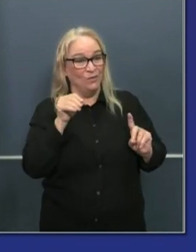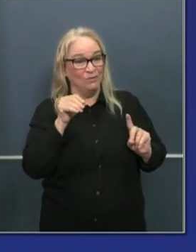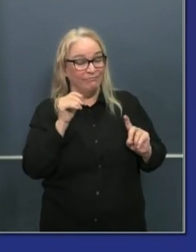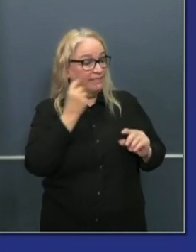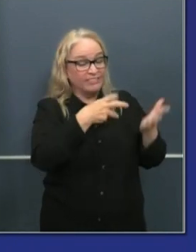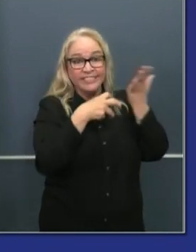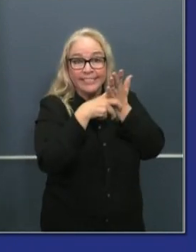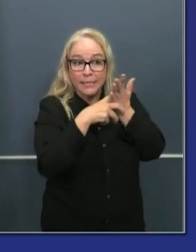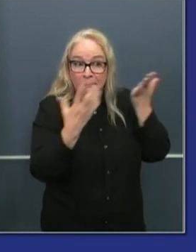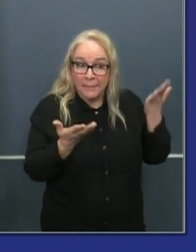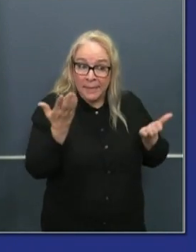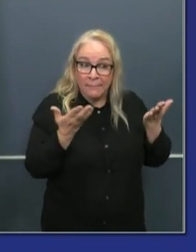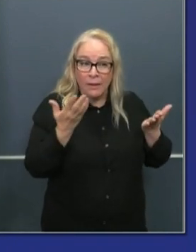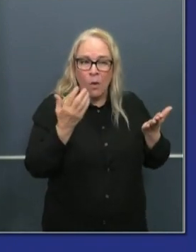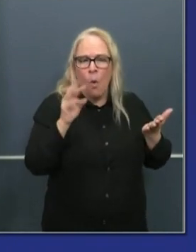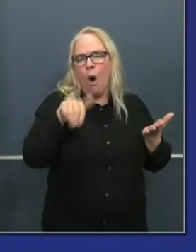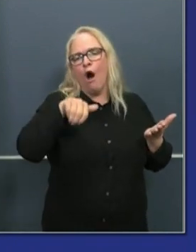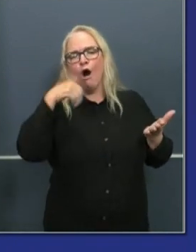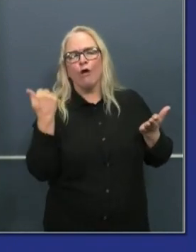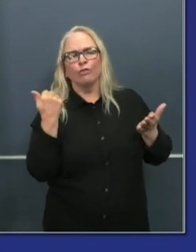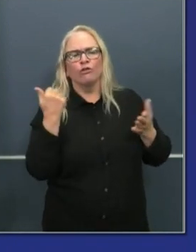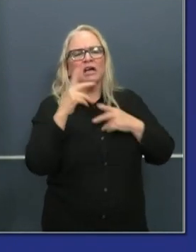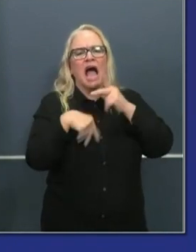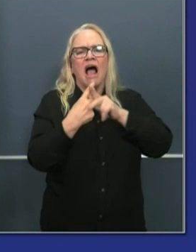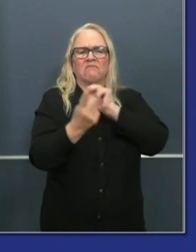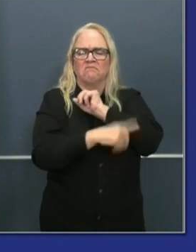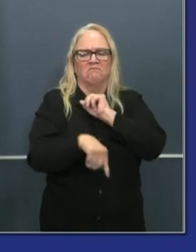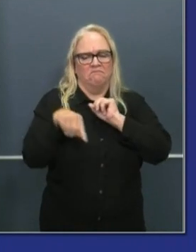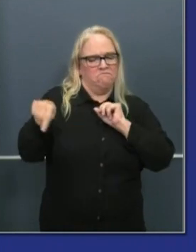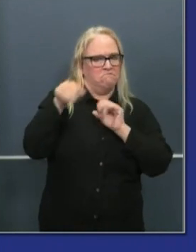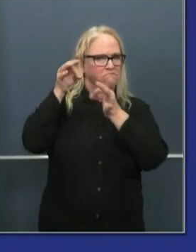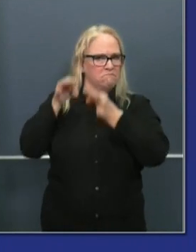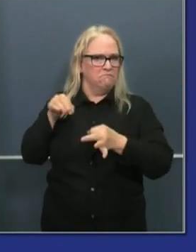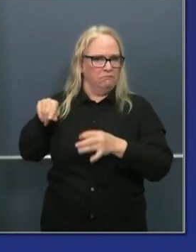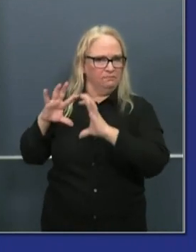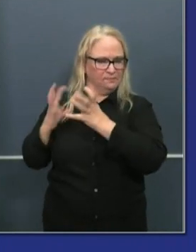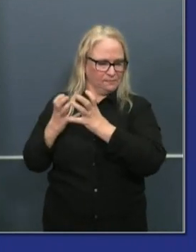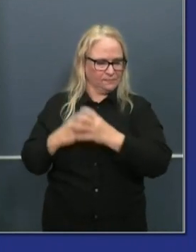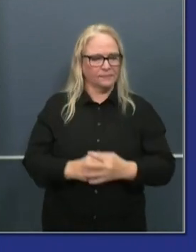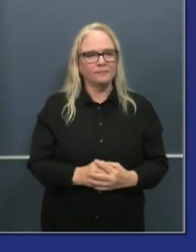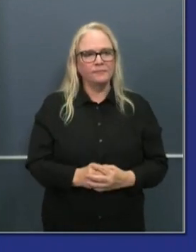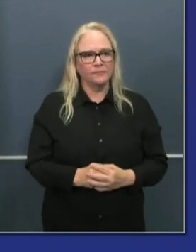OPPORTUNITIES, HOW BUSINESS OPERATIONS ARE GOING, AND IN